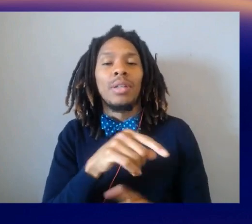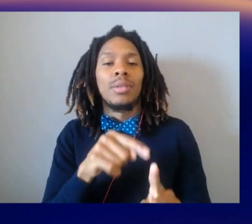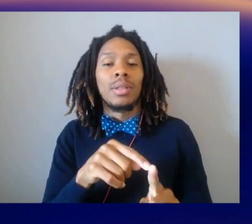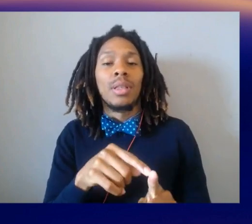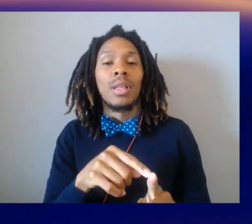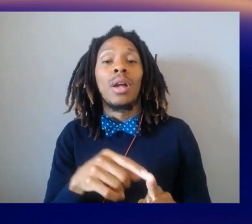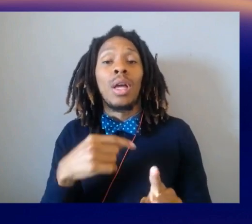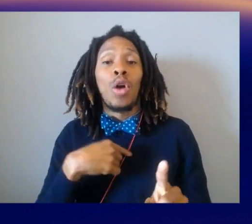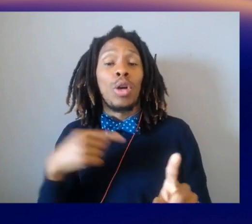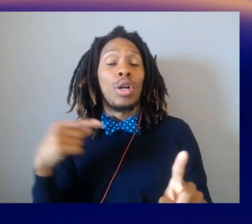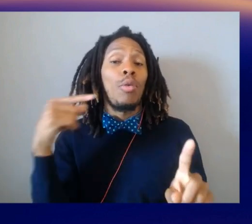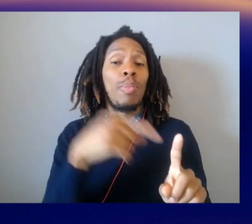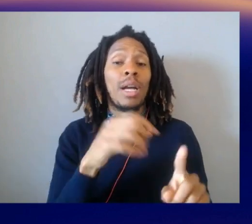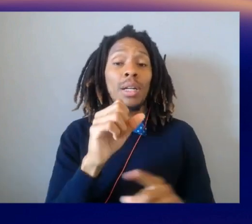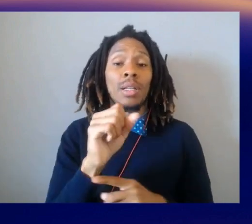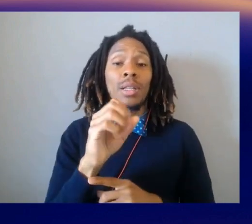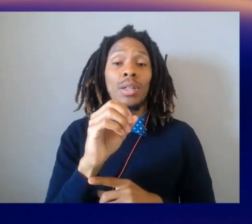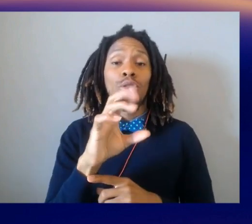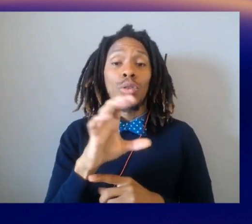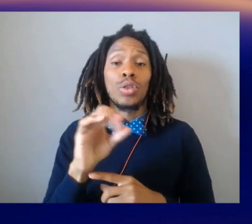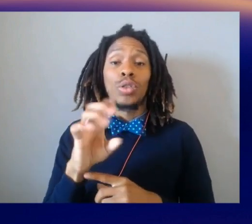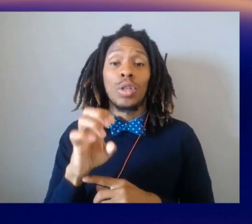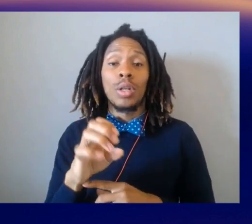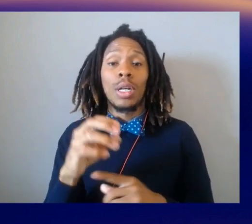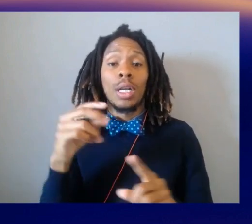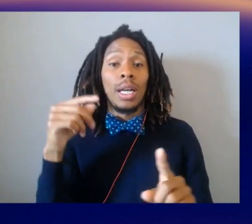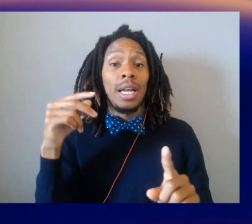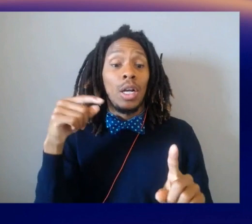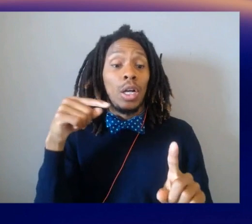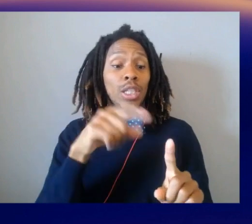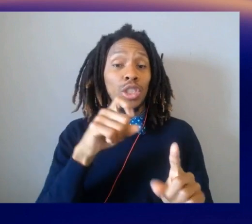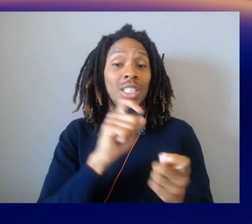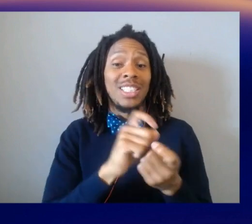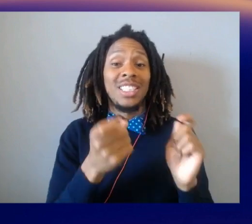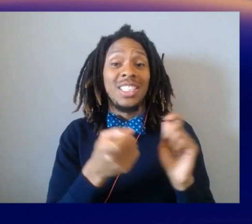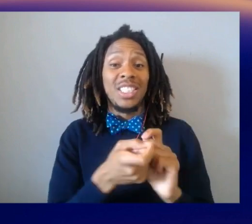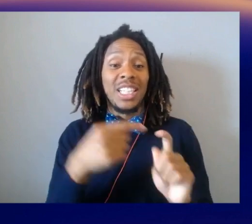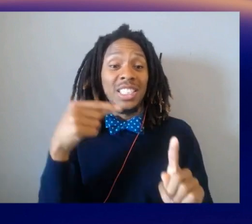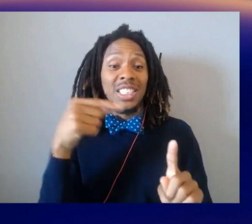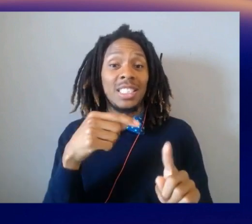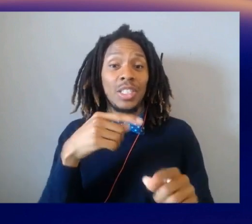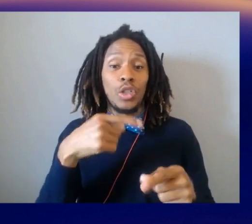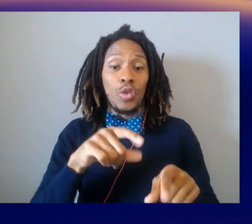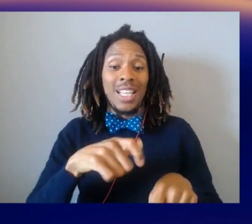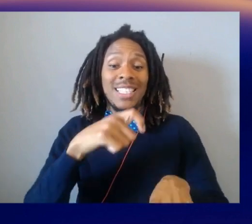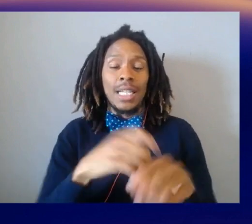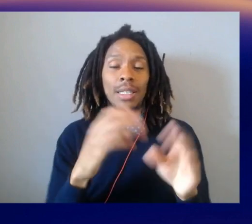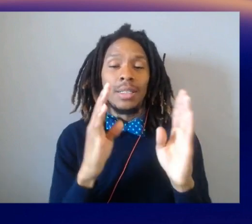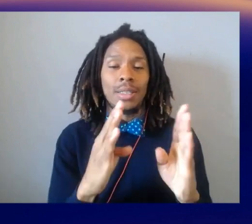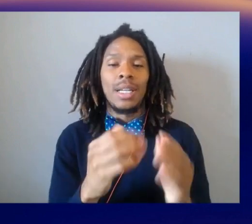to the source code at a certain time, and say here's who changed this thing, at this time. Right. It's really helping your compliance team work